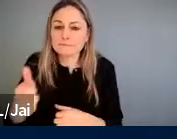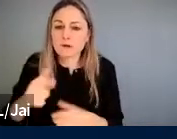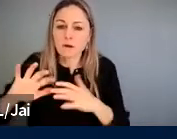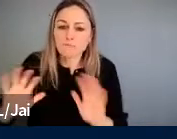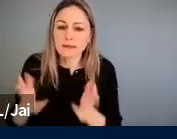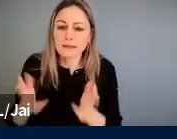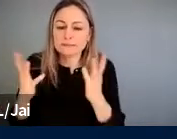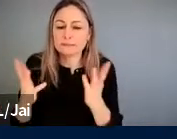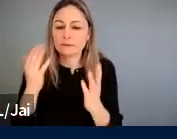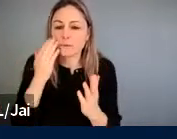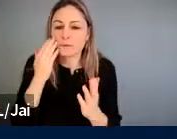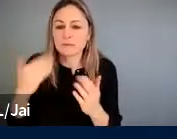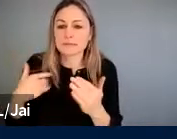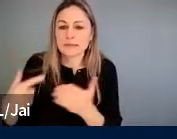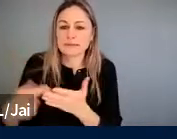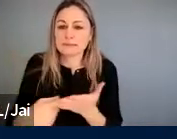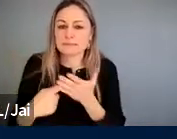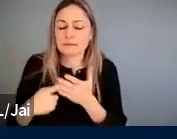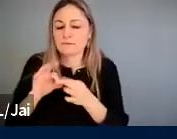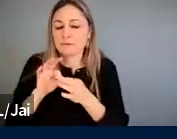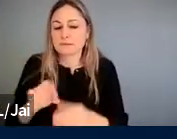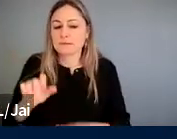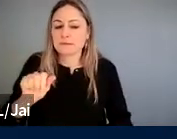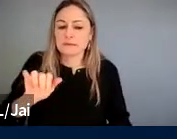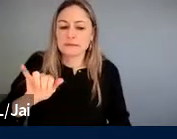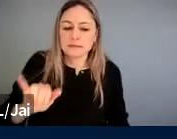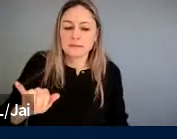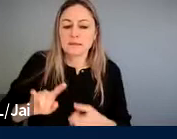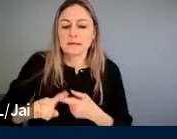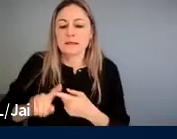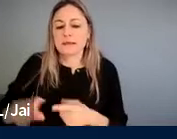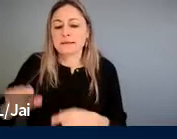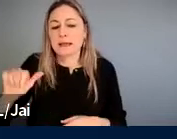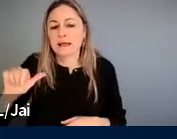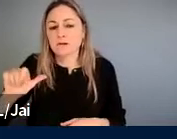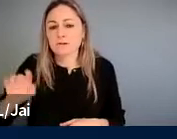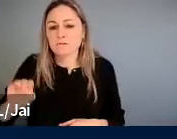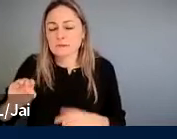these discussions around AI and algorithmic tool use and equitable access for people